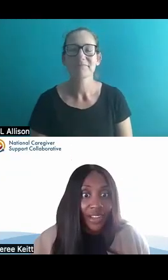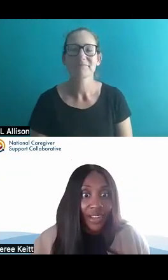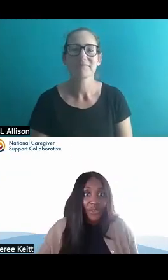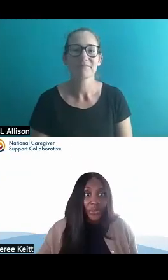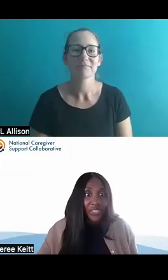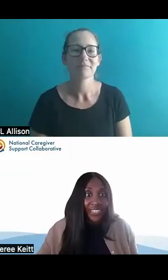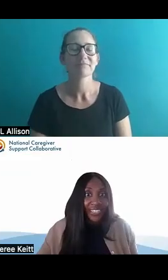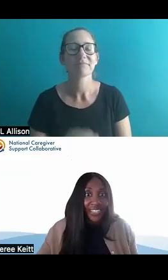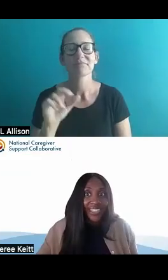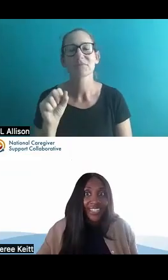Thank you.